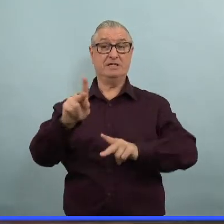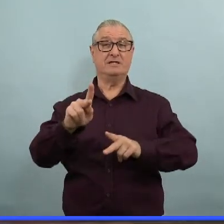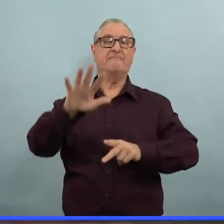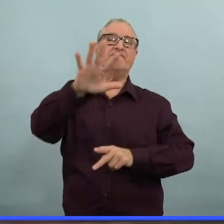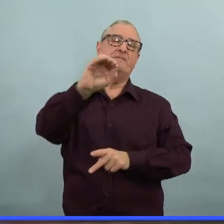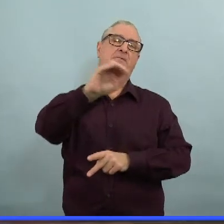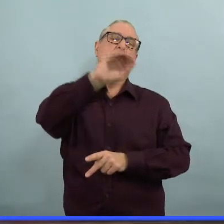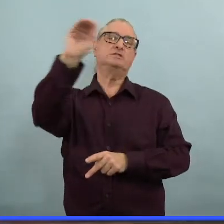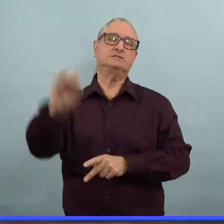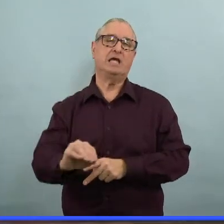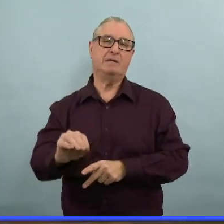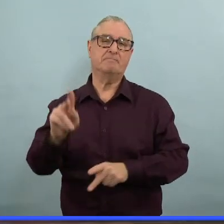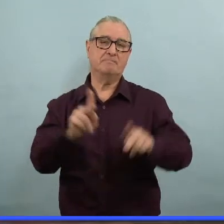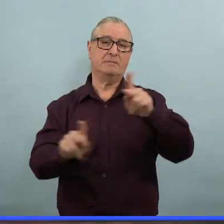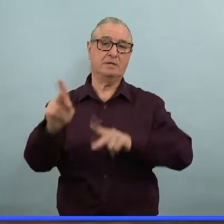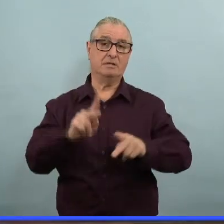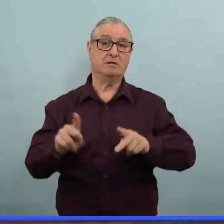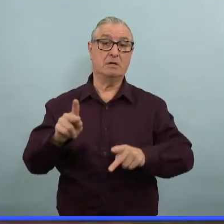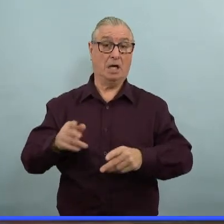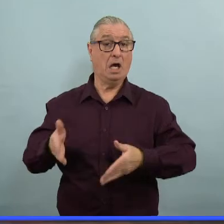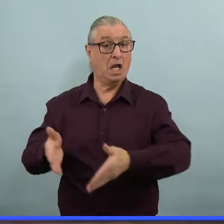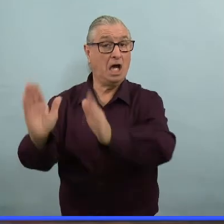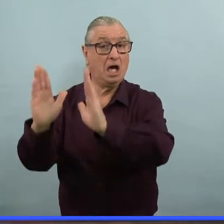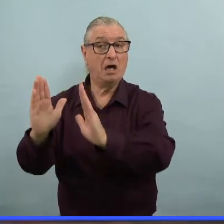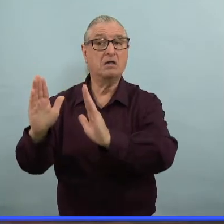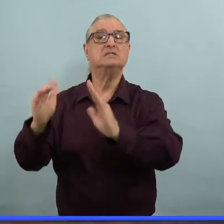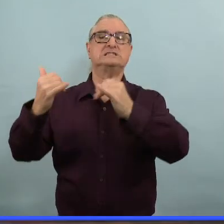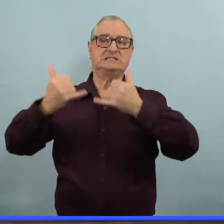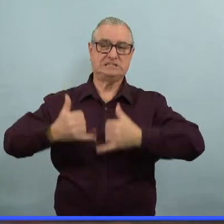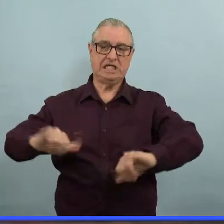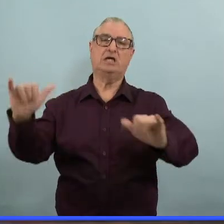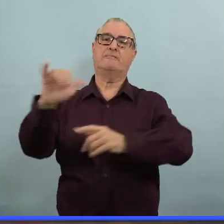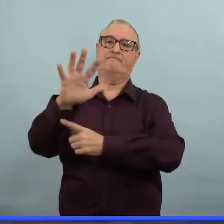remove that cap so it's still going to be proof of vaccine wherever that was required to pass